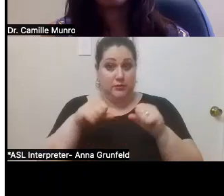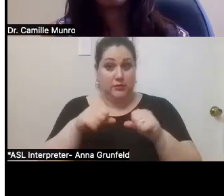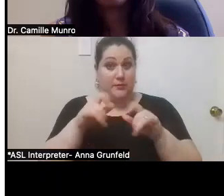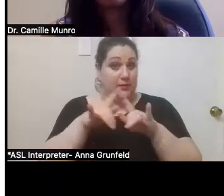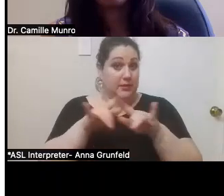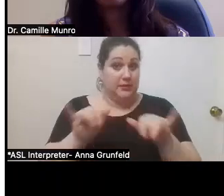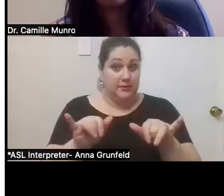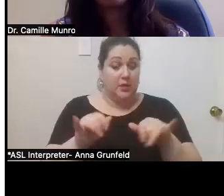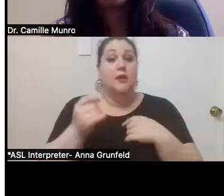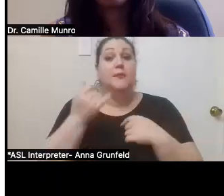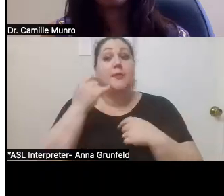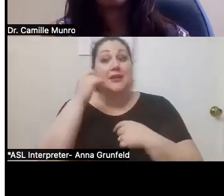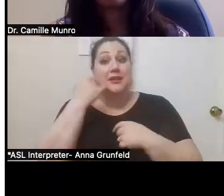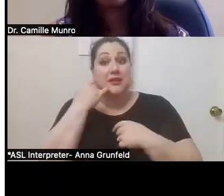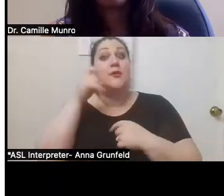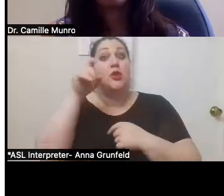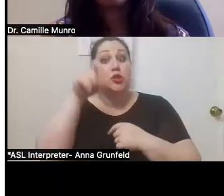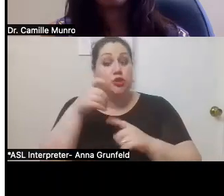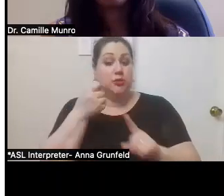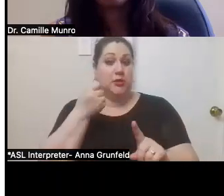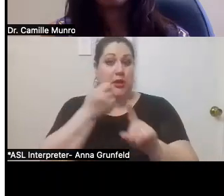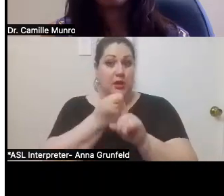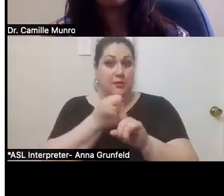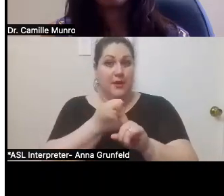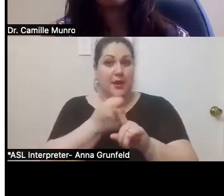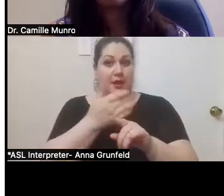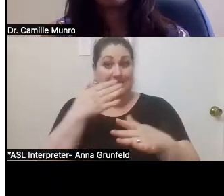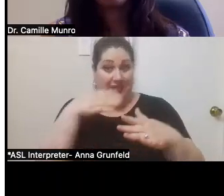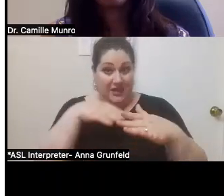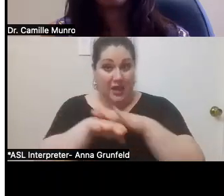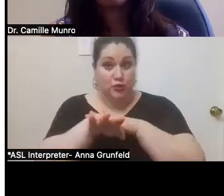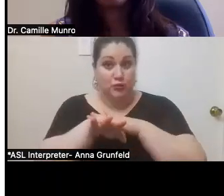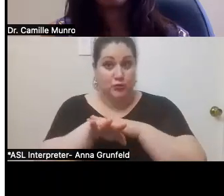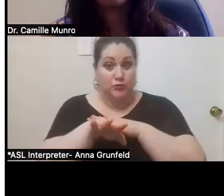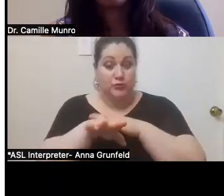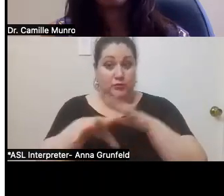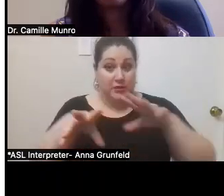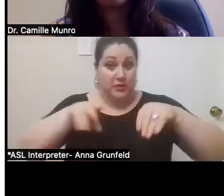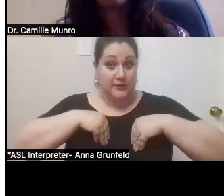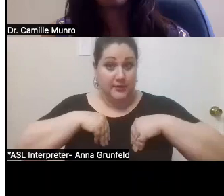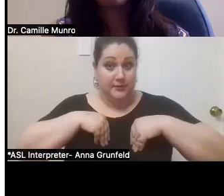Unfortunately I can't speak directly to that.